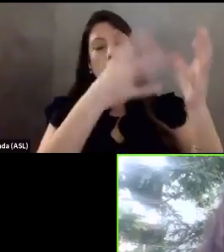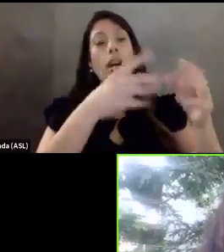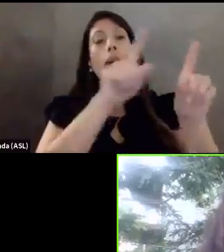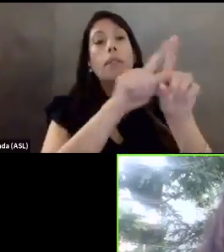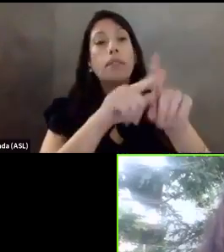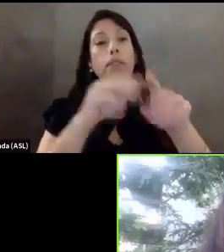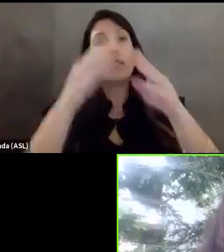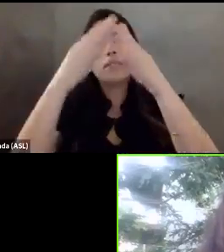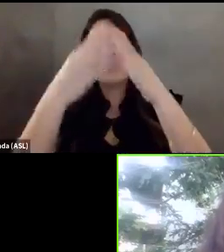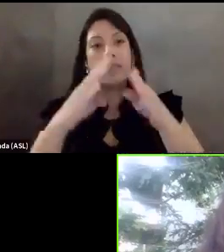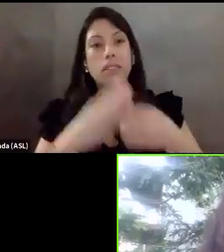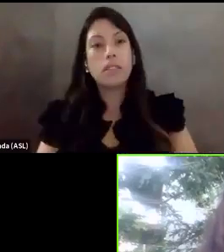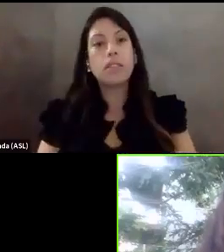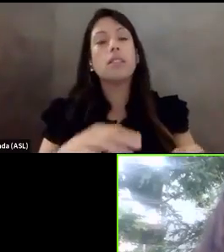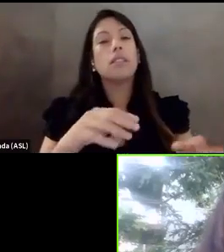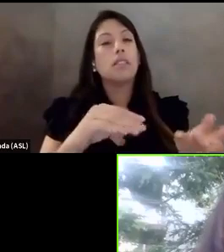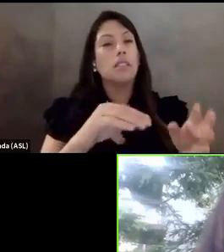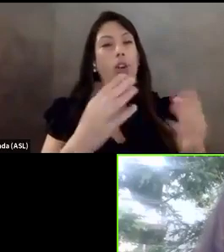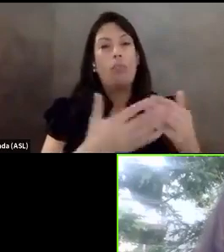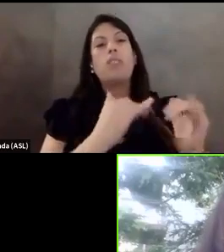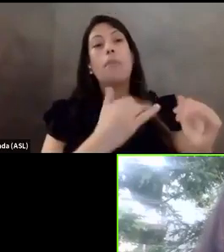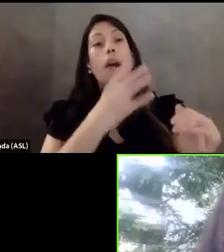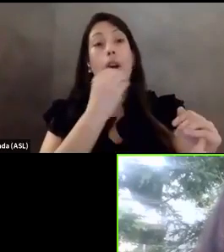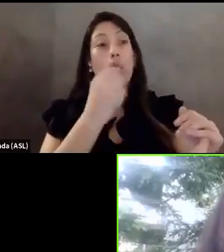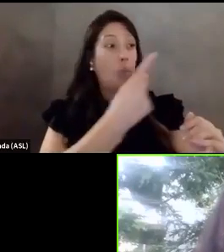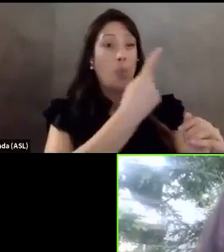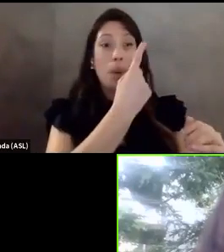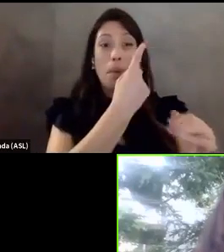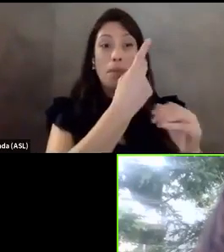And we are both currently still in the purple for those reasons.